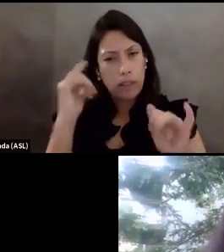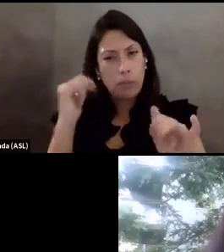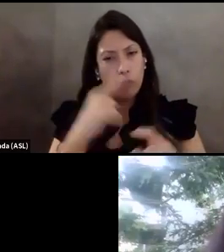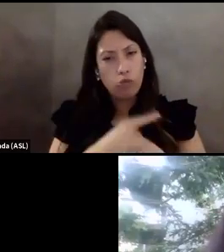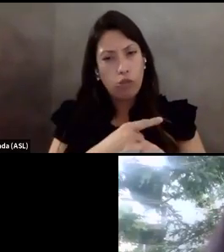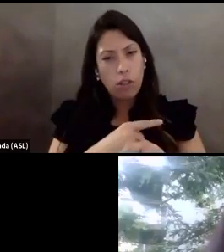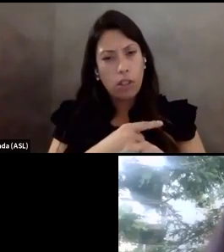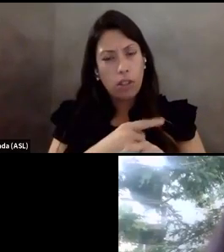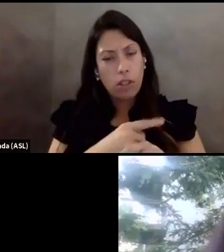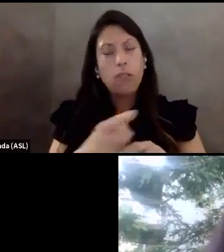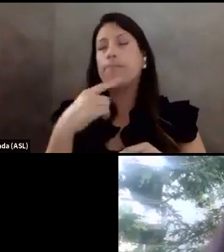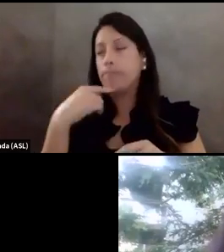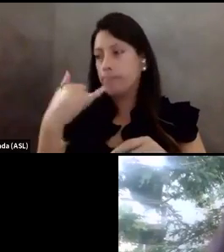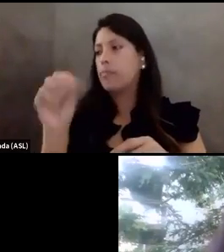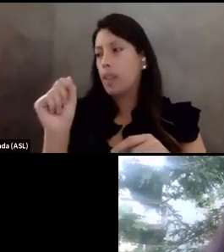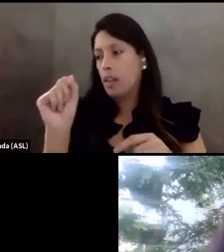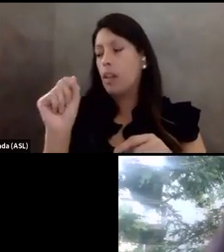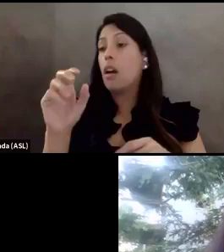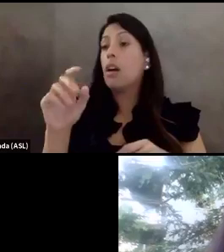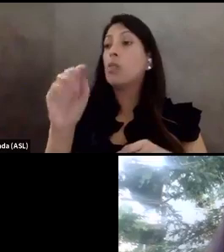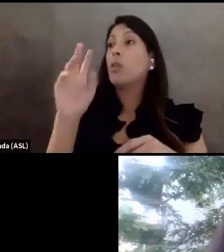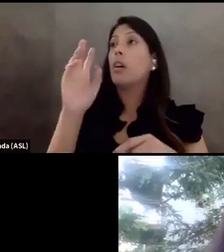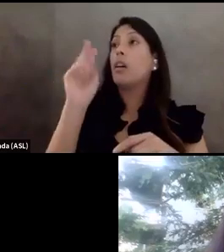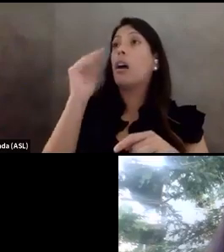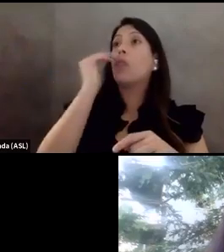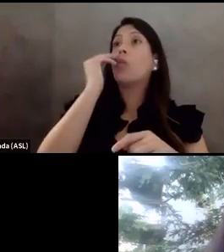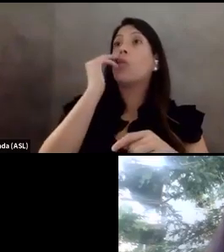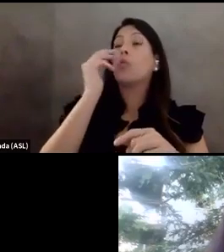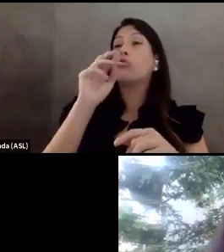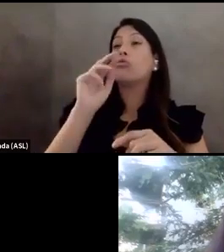Yes, the unknown race ethnicity is similar.